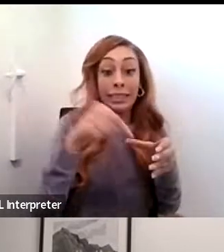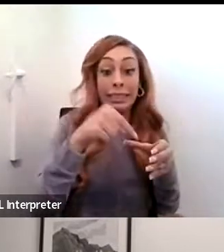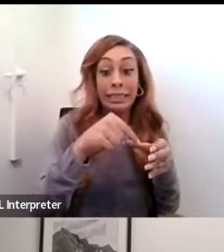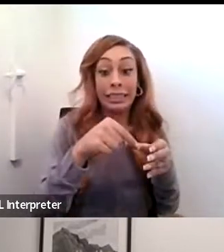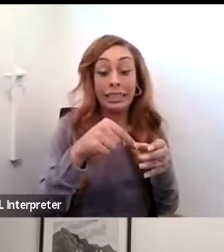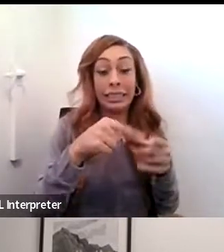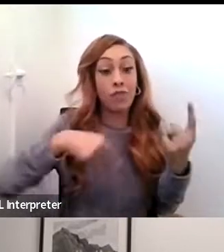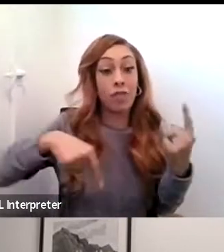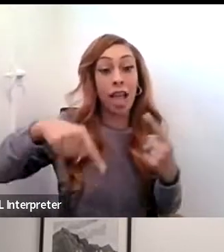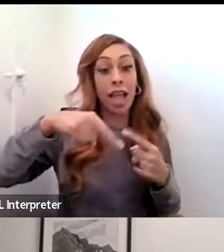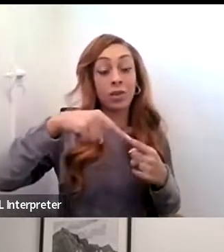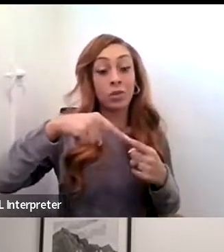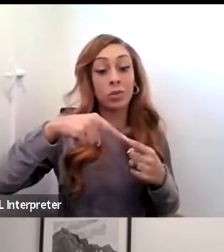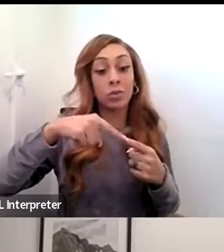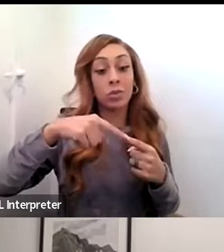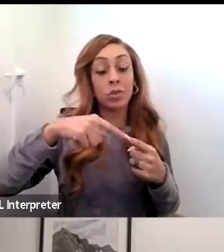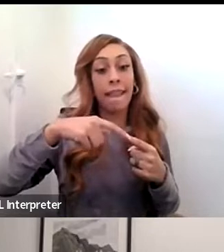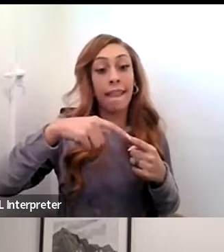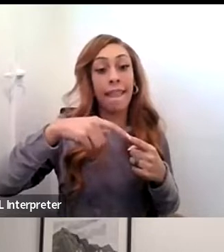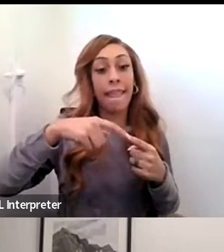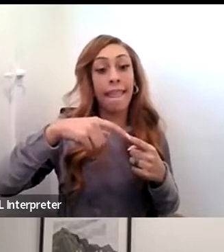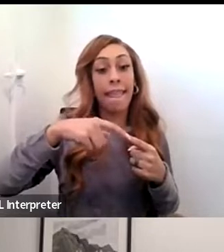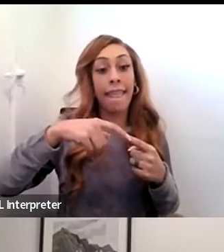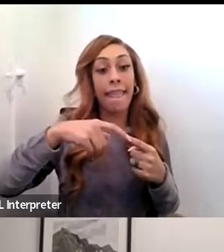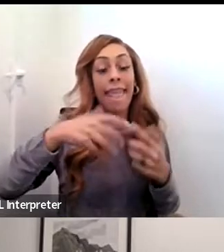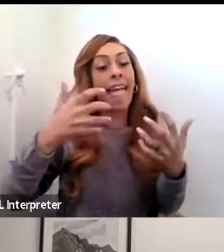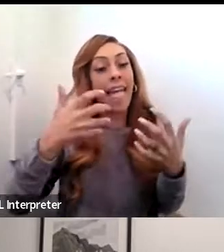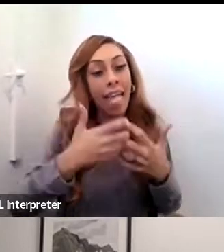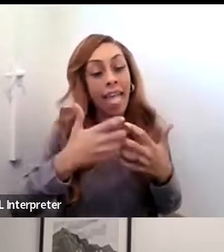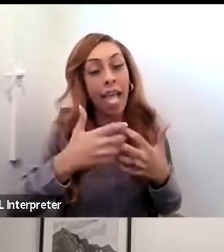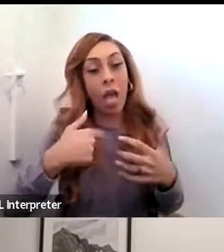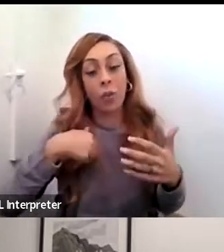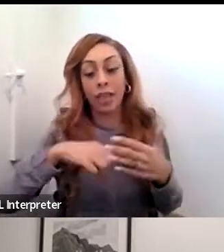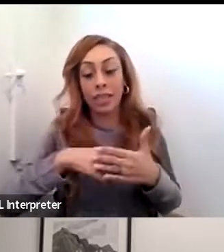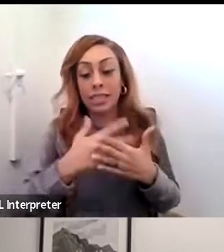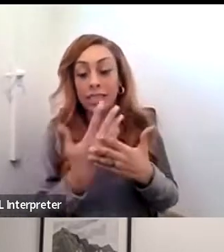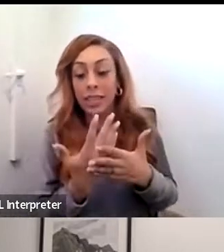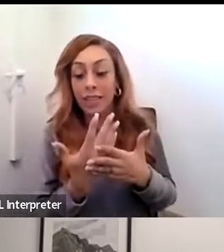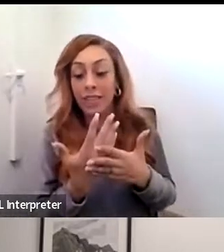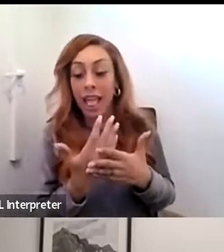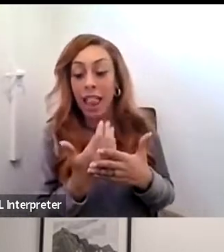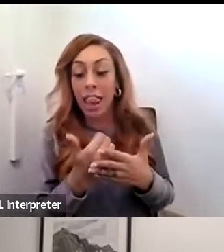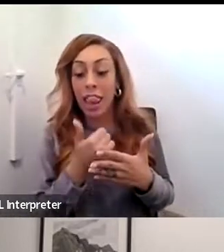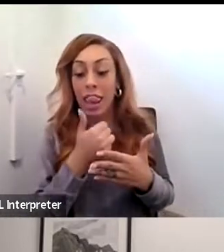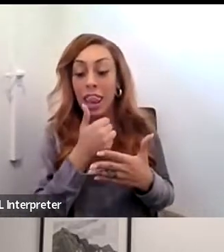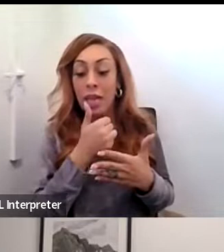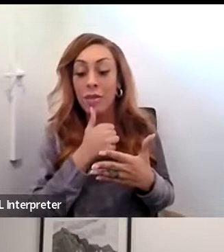around how we develop the user journeys for different audiences,